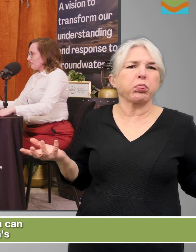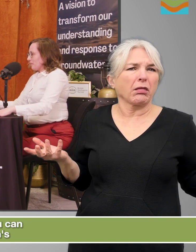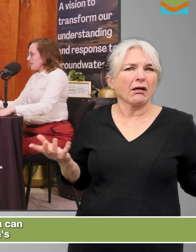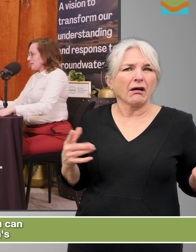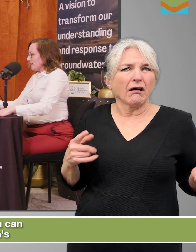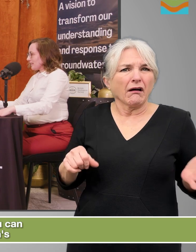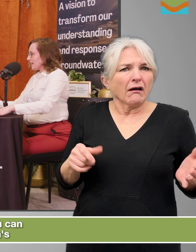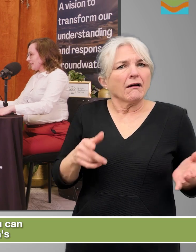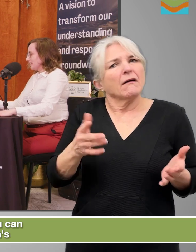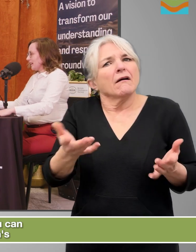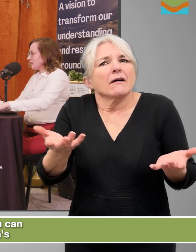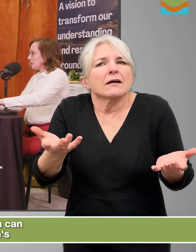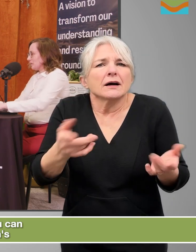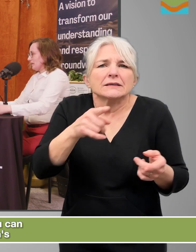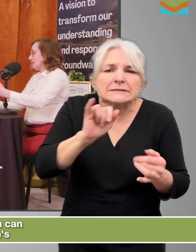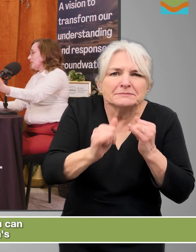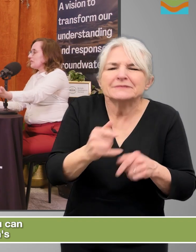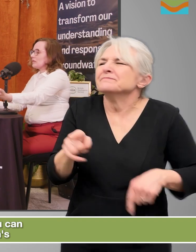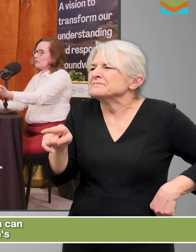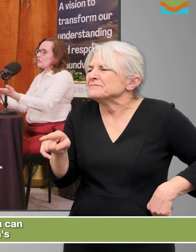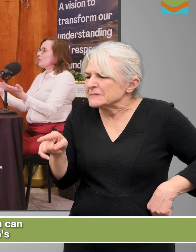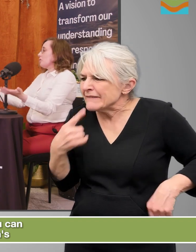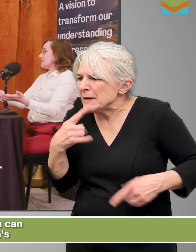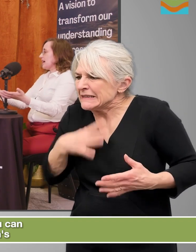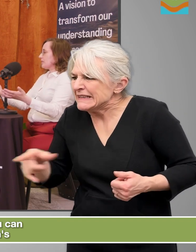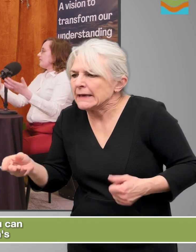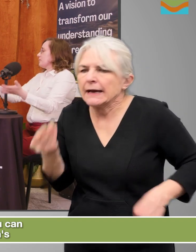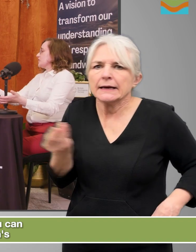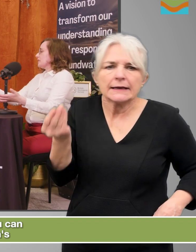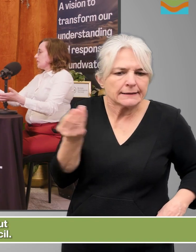information missing and you can point out that information's